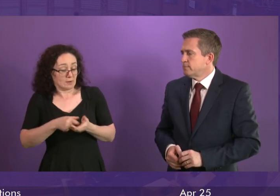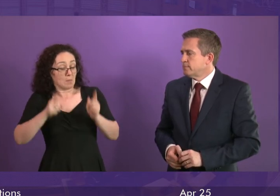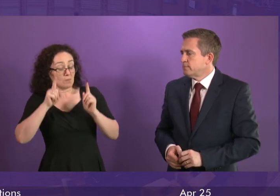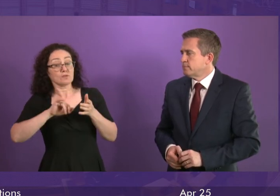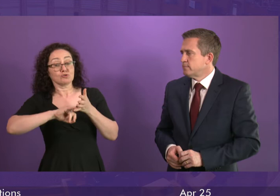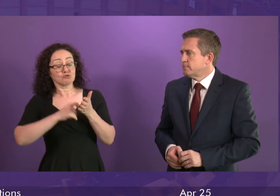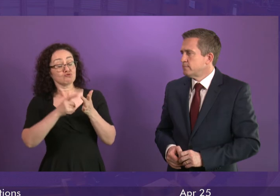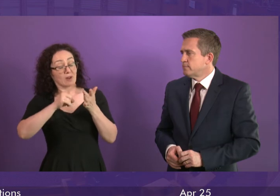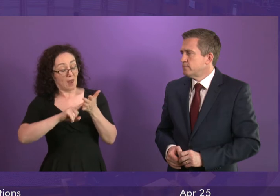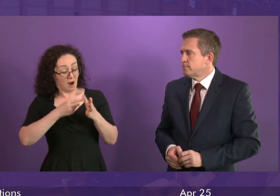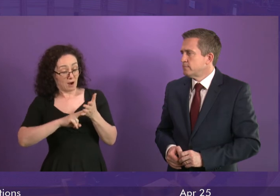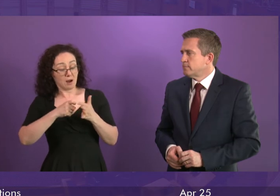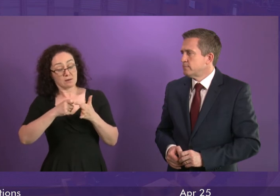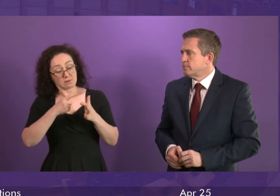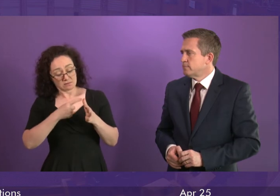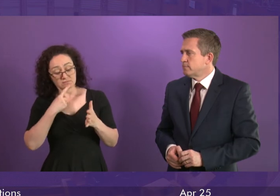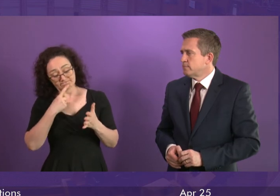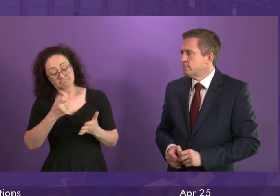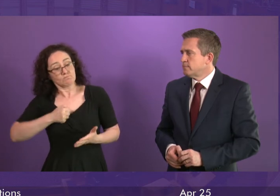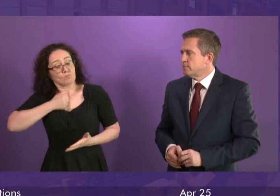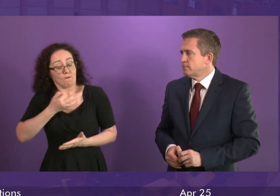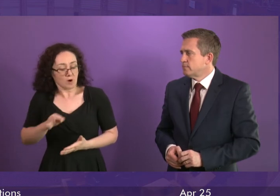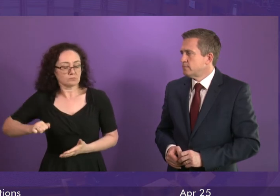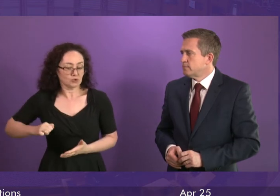condolences. I welcome Bob Doris’s efforts to reach out to members of the Sri Lankan